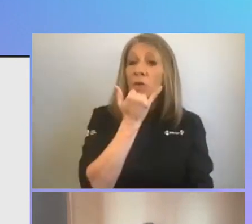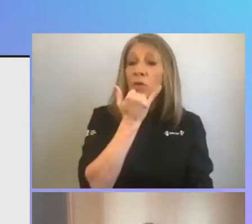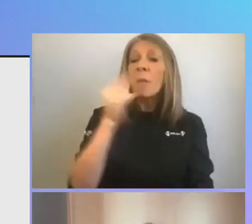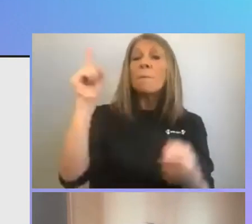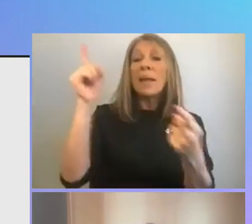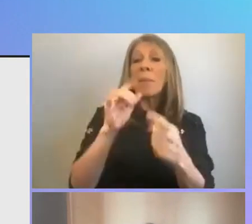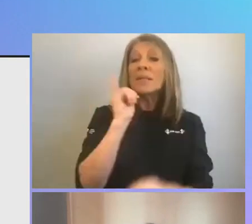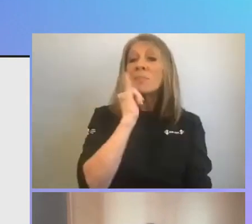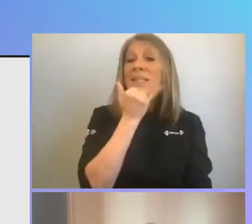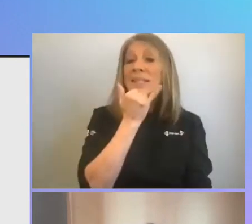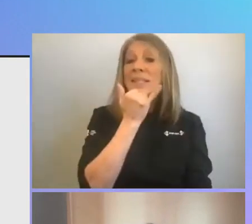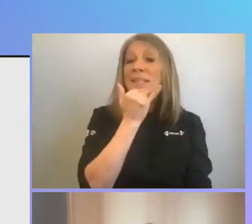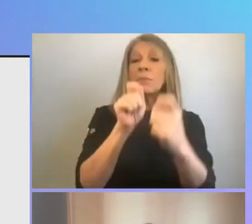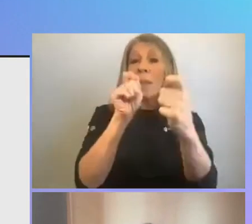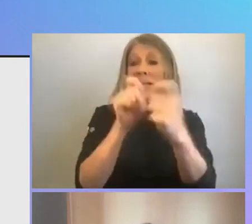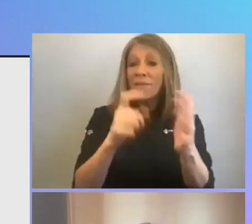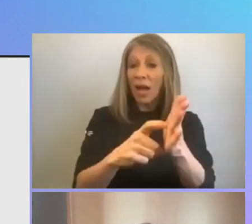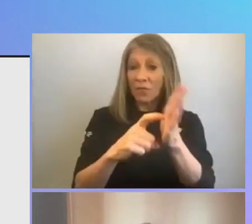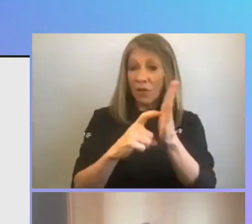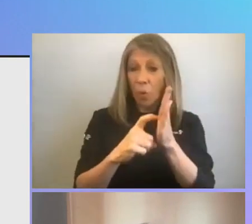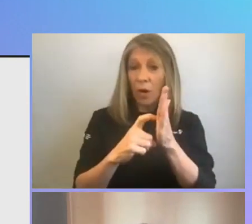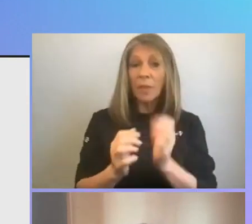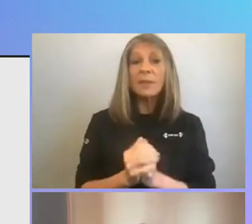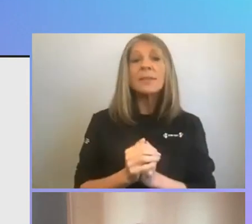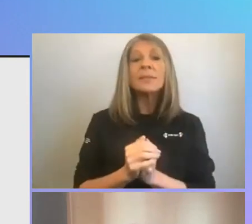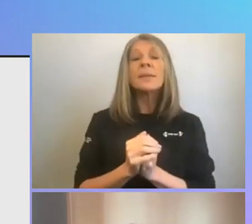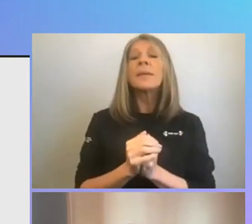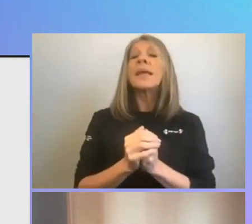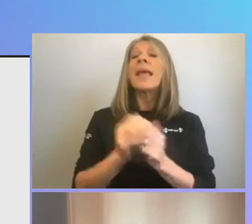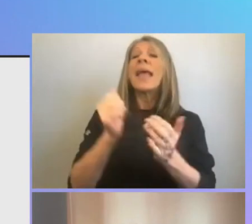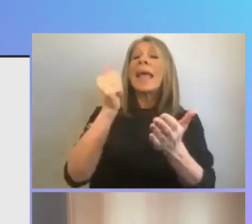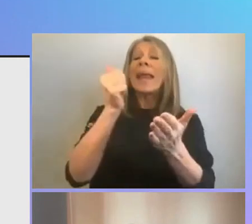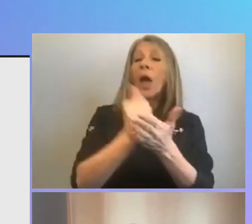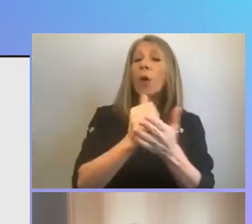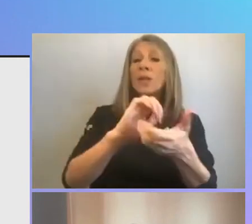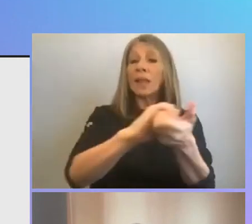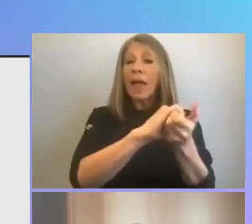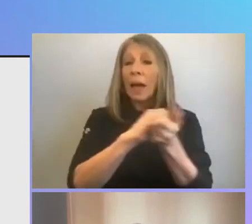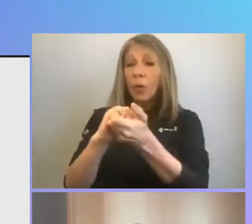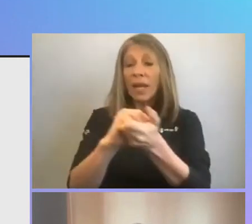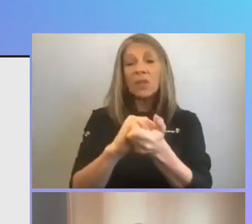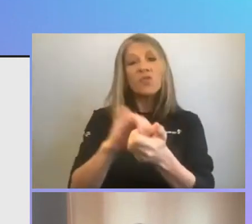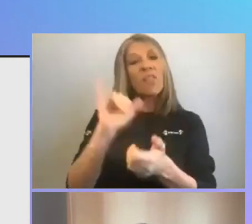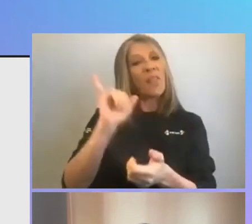mistakes in specifying the requirements it facility. It's collaboration which again is huge for a large company like